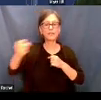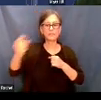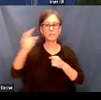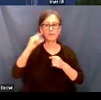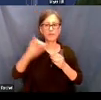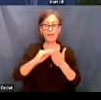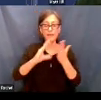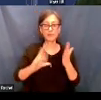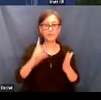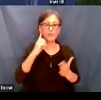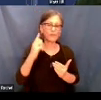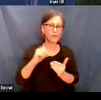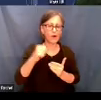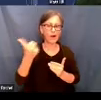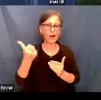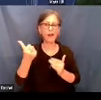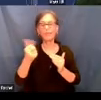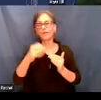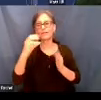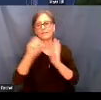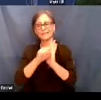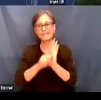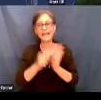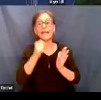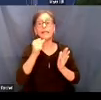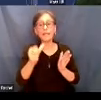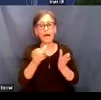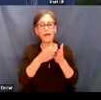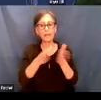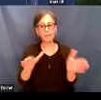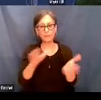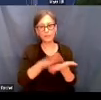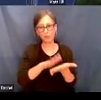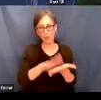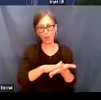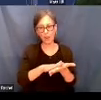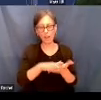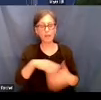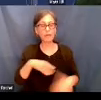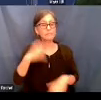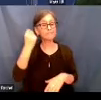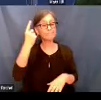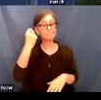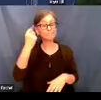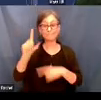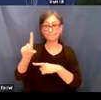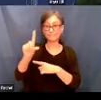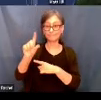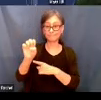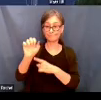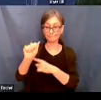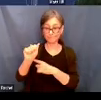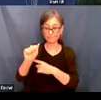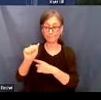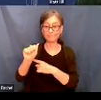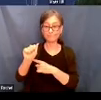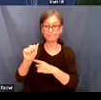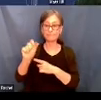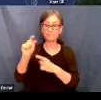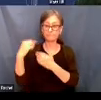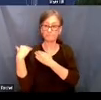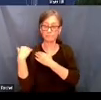in an out-of-state non-public school. As an LEA, you should begin thinking about how to